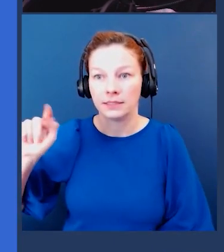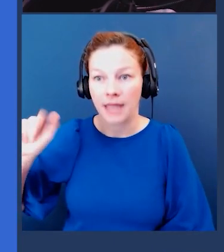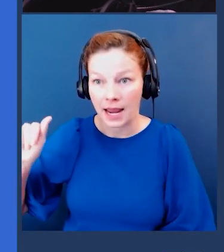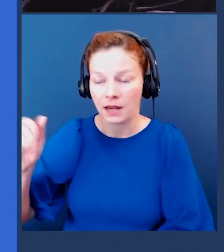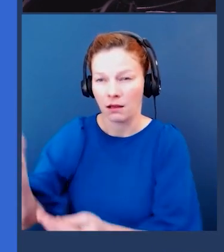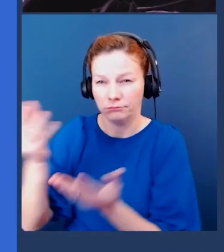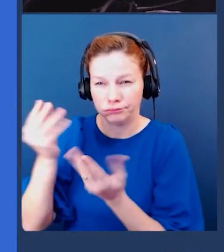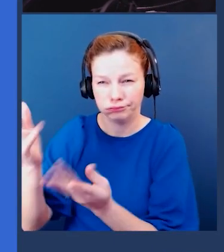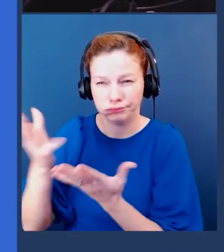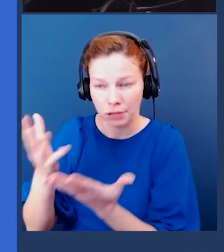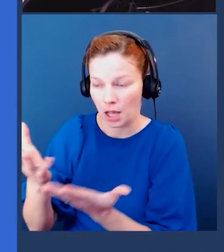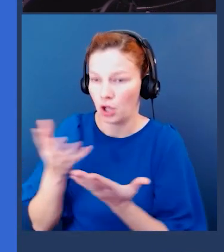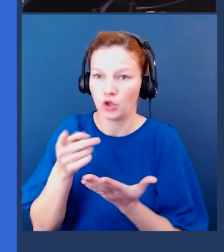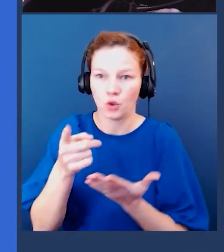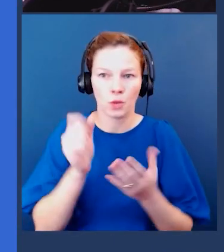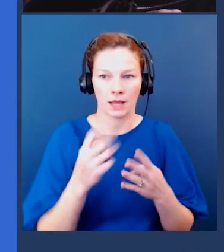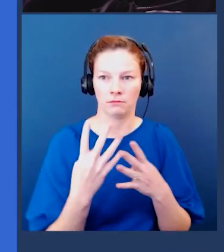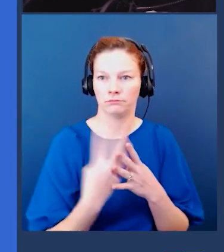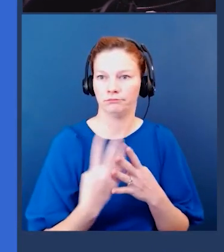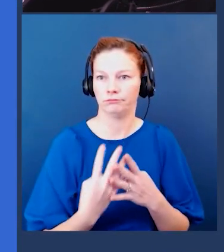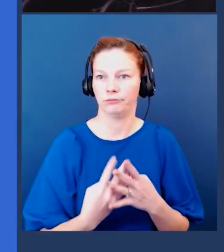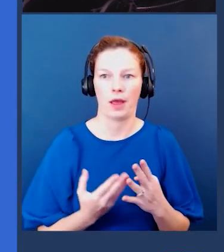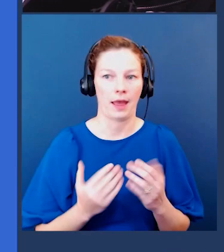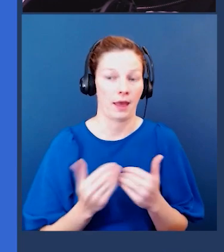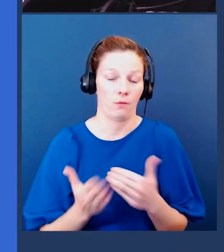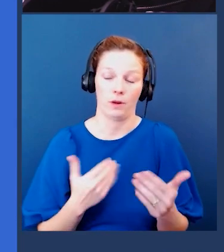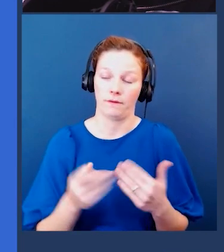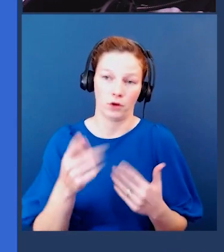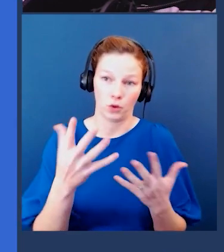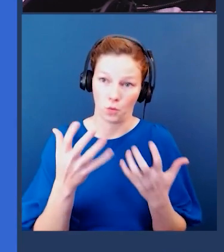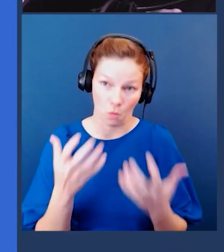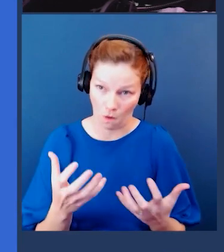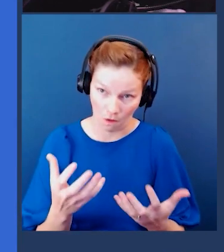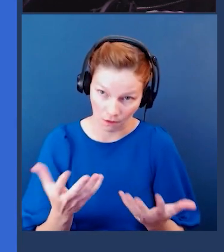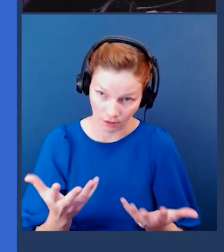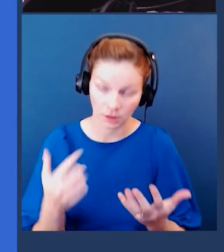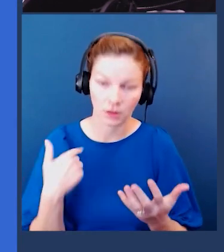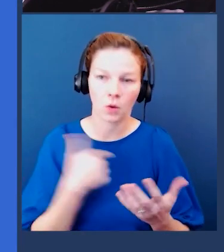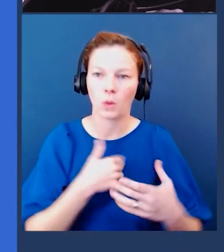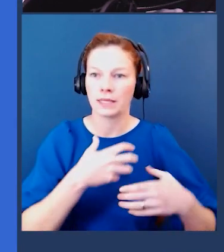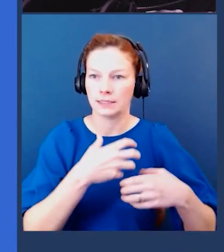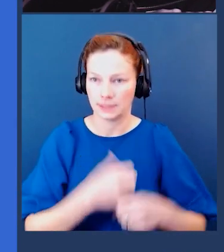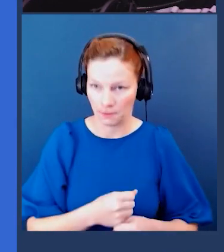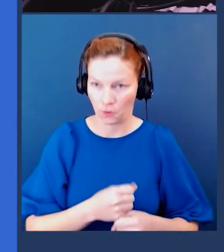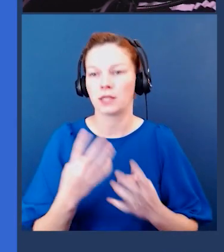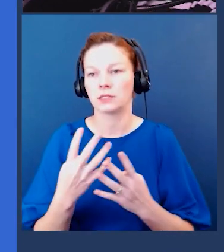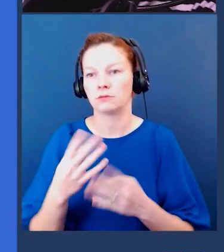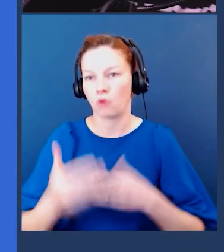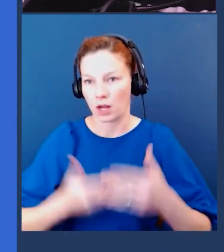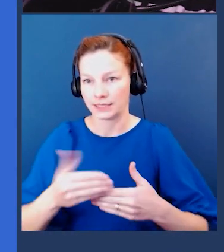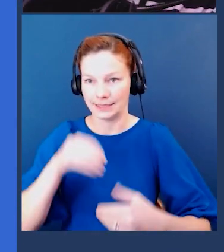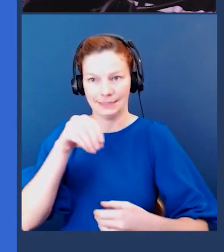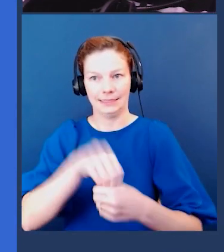you want, or in our case, we process it directly, summarize and process it directly in the game engine so we can visualize,